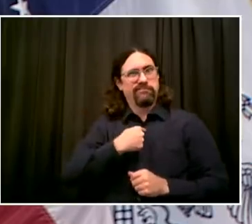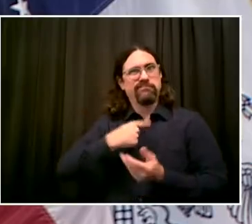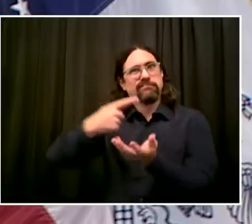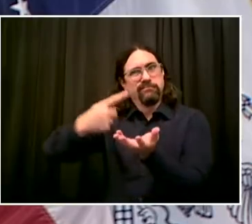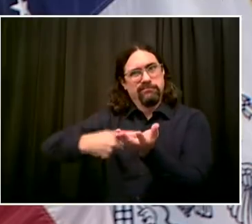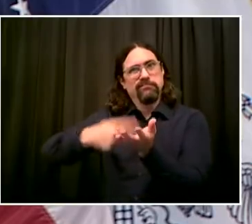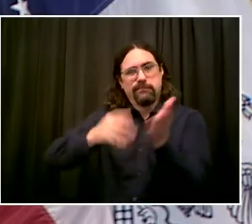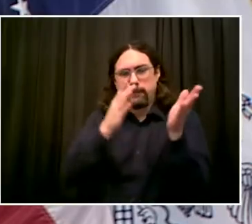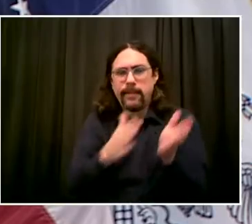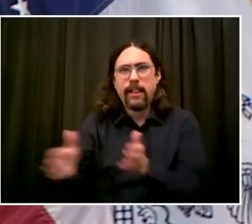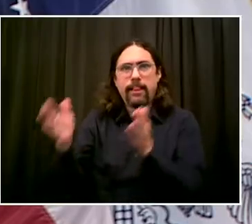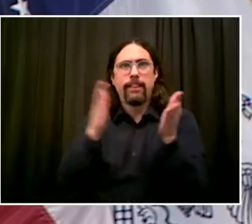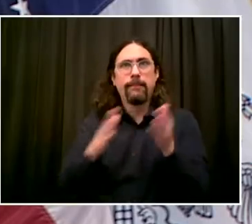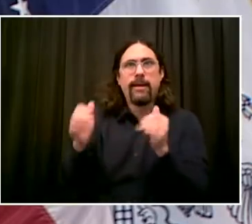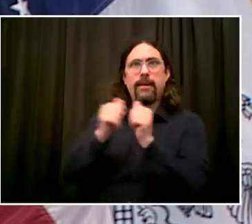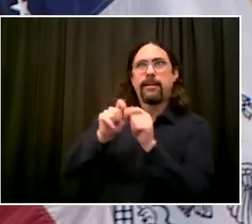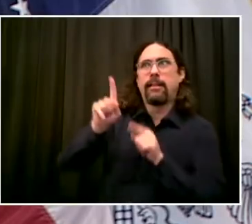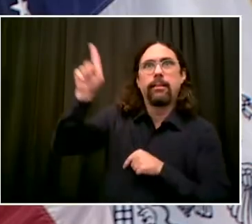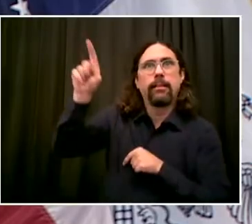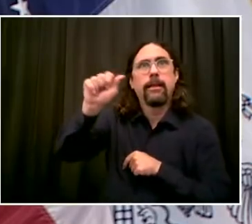IMPORTANT. BUT I WILL TELL YOU IS THIS, WE ARE STILL